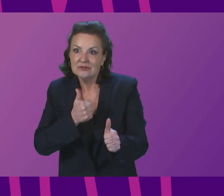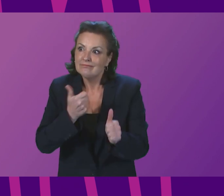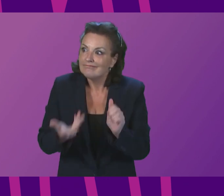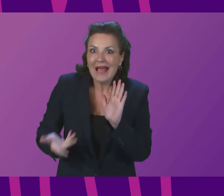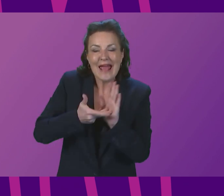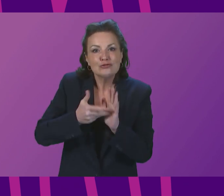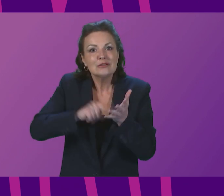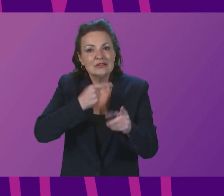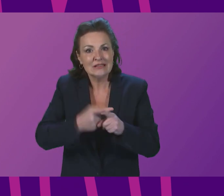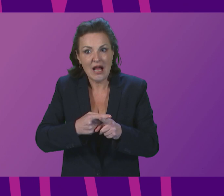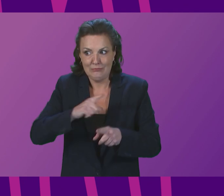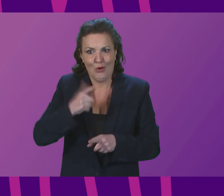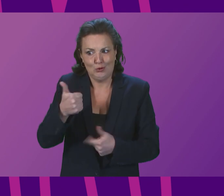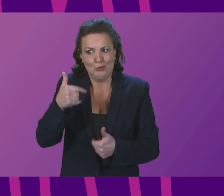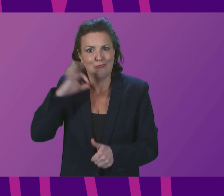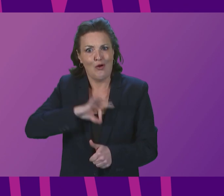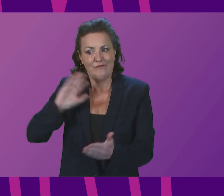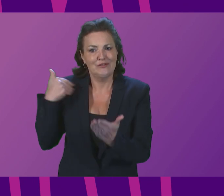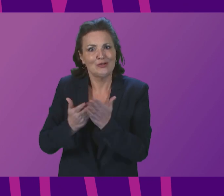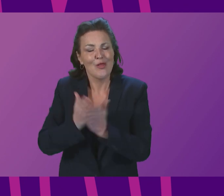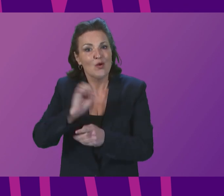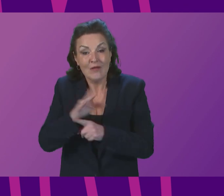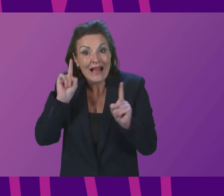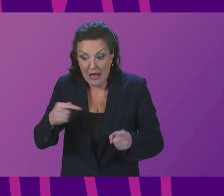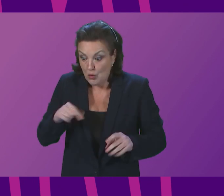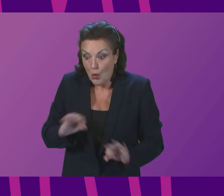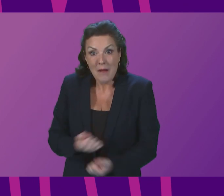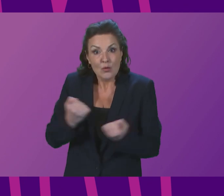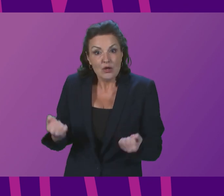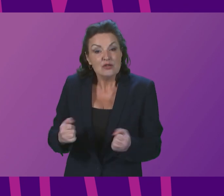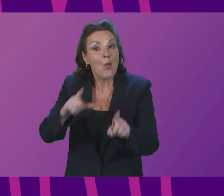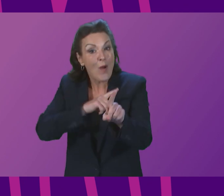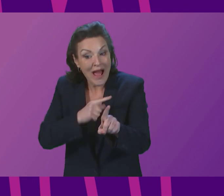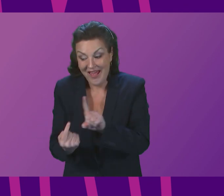costs remain reserved is because, when it came to a choice between yes and no, Anas